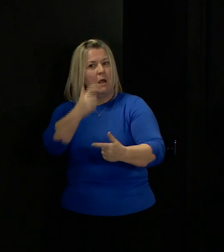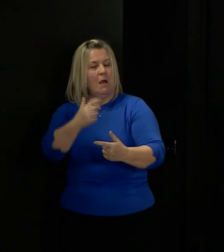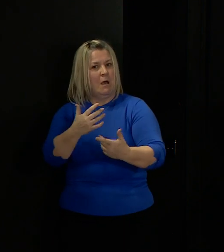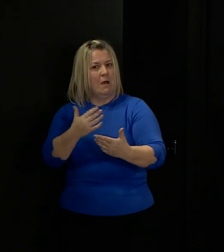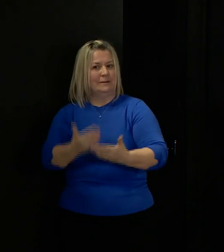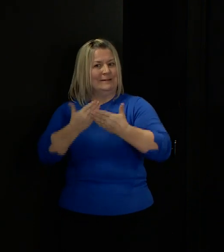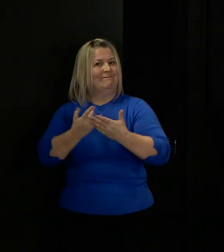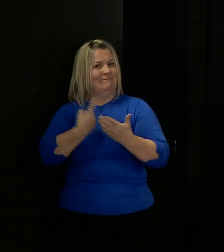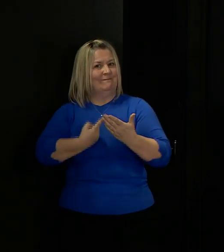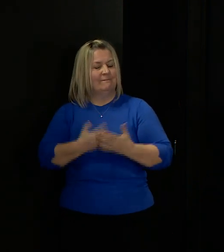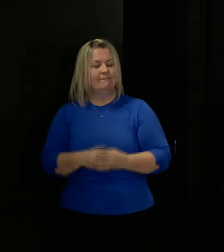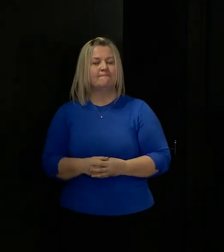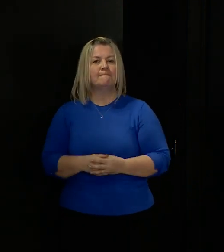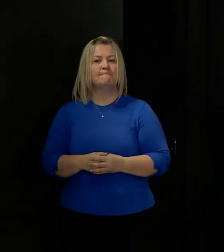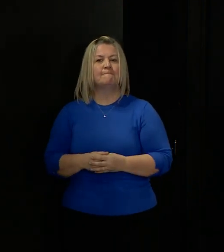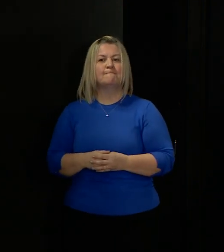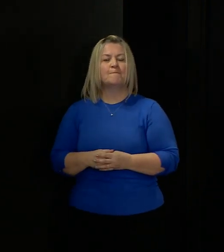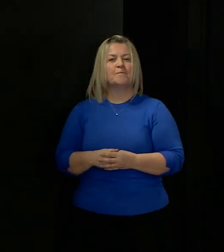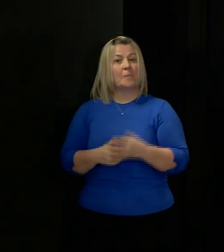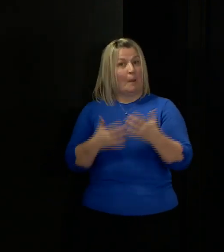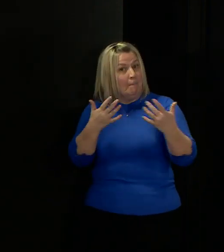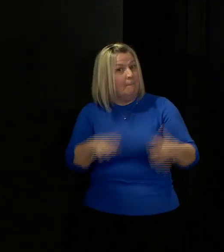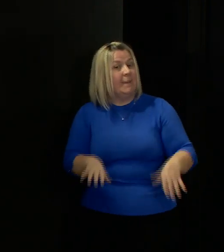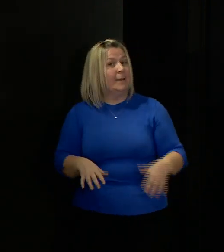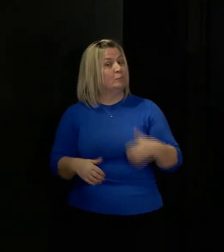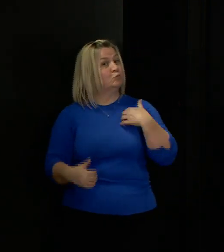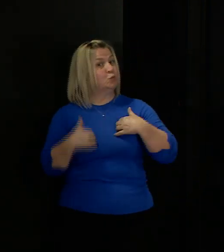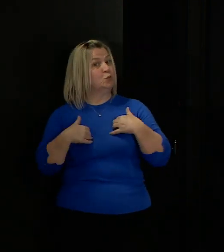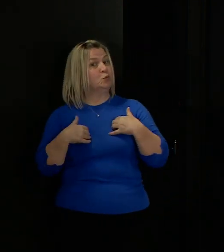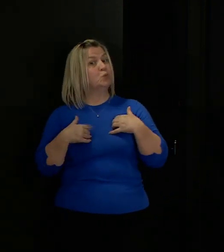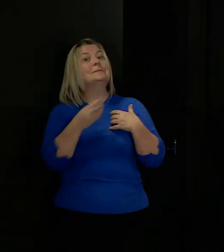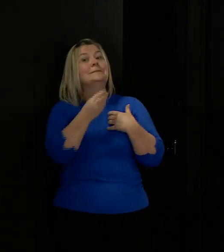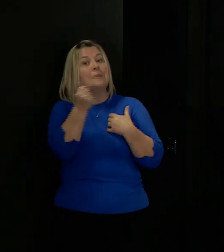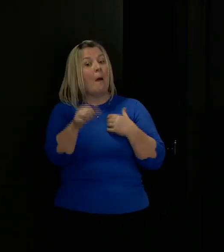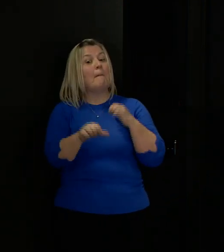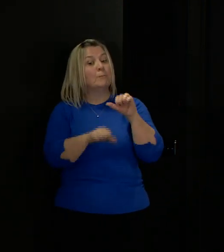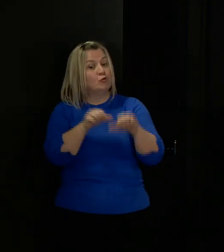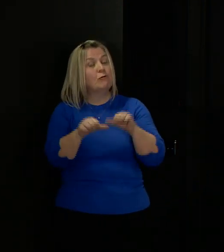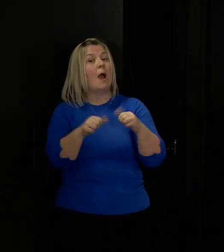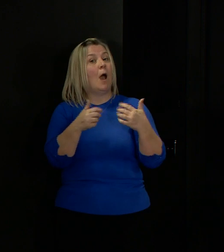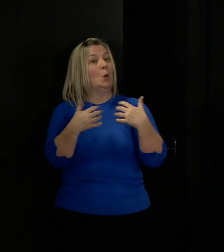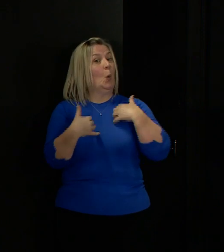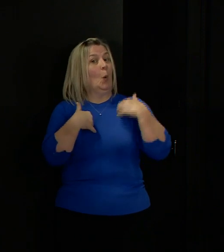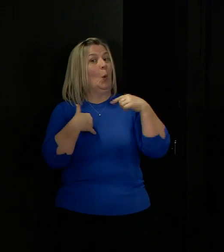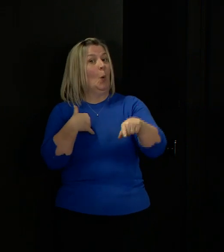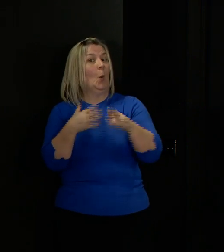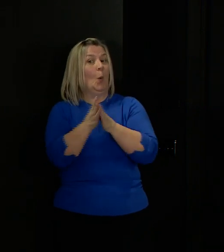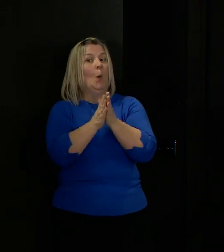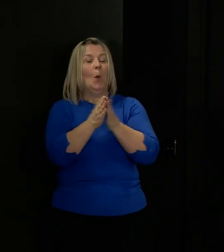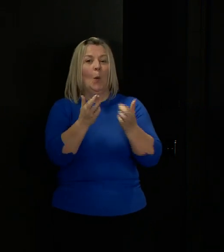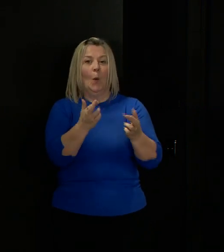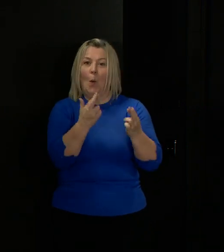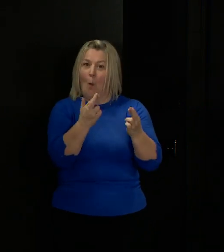would say is that I think there have been some encouraging signs of progress with antibody testing particularly over the last week or so and we continue to